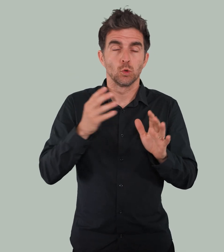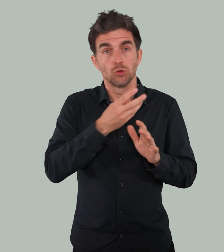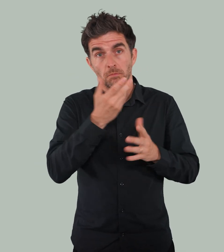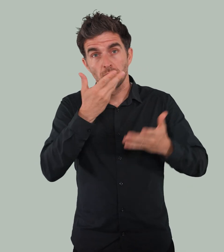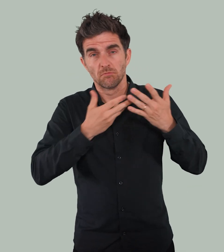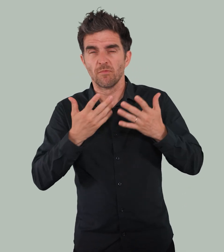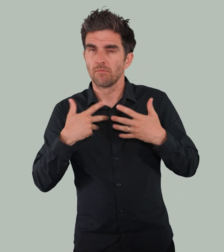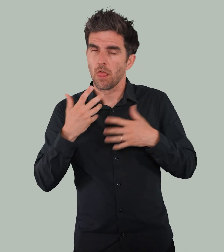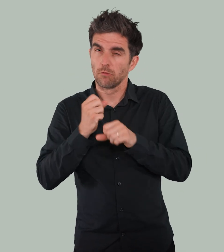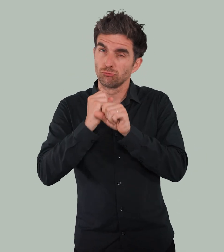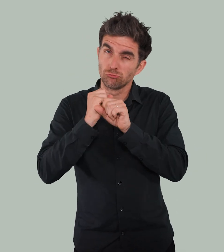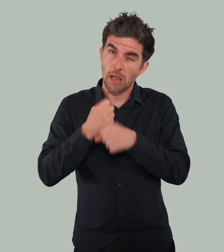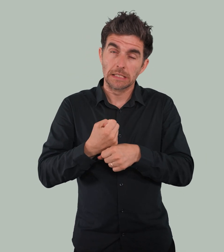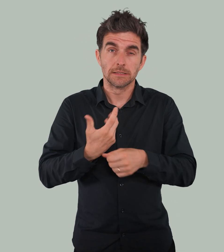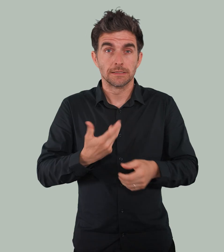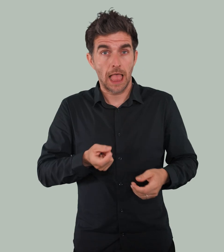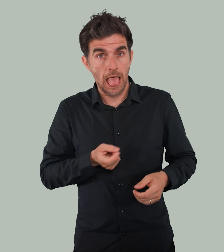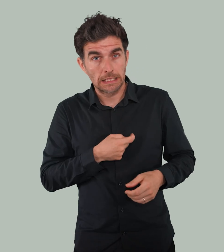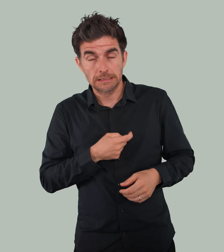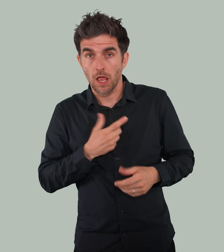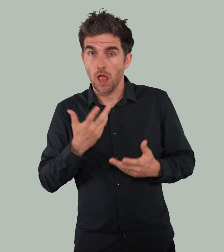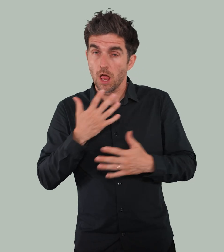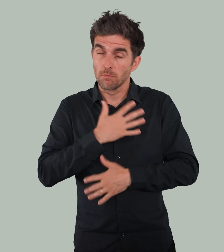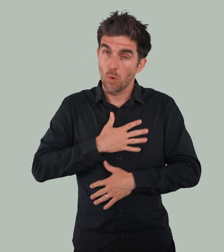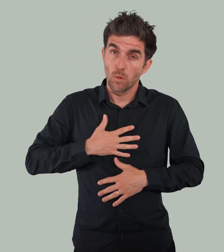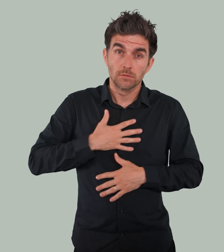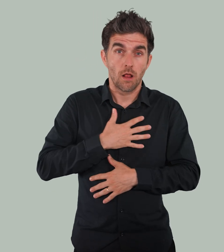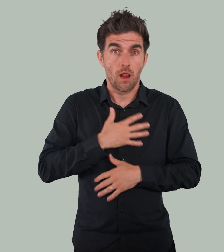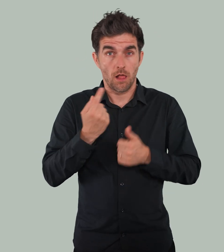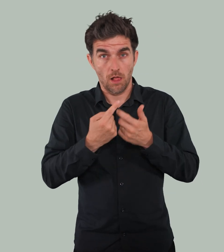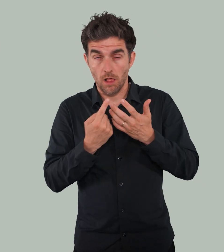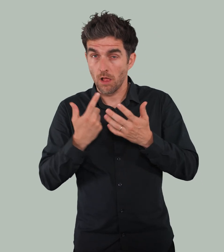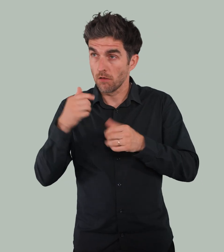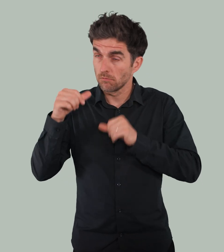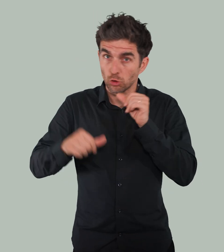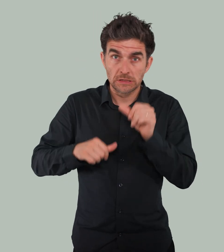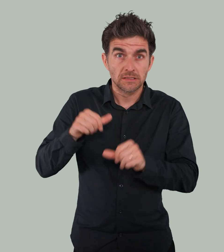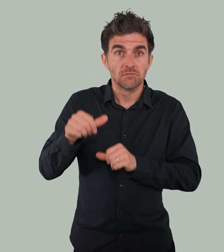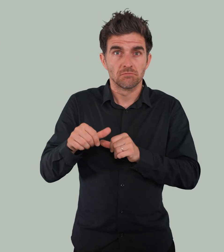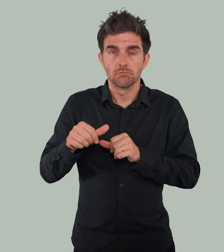Many describe feelings of stress, anxiety and emotional strain associated with the process,